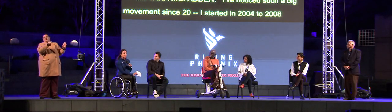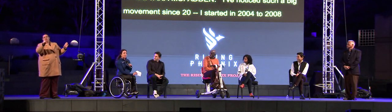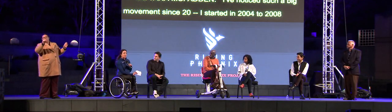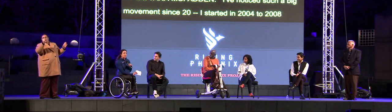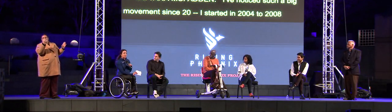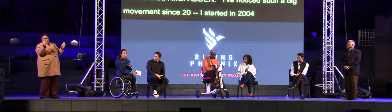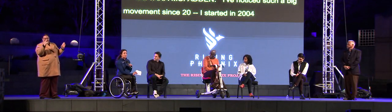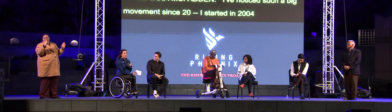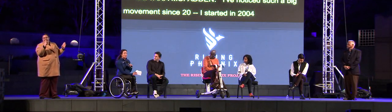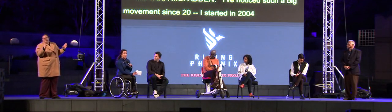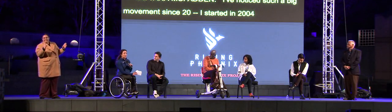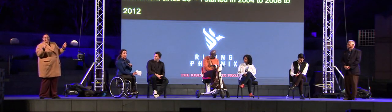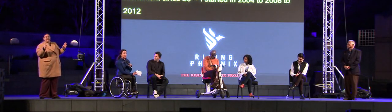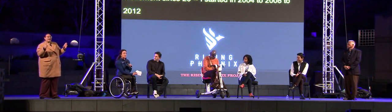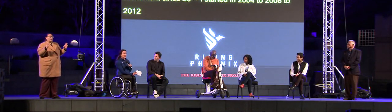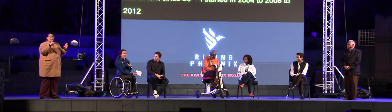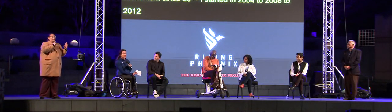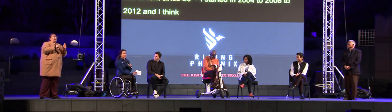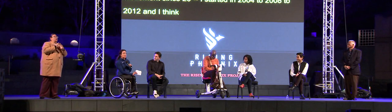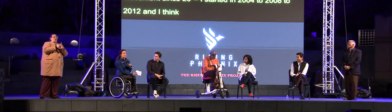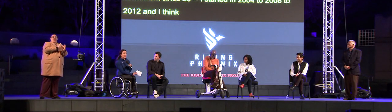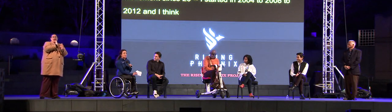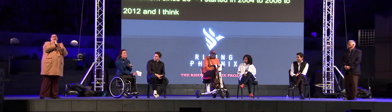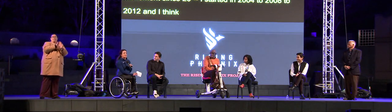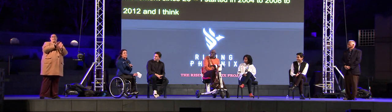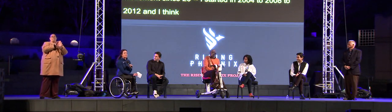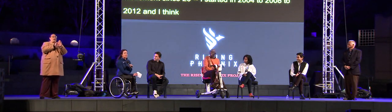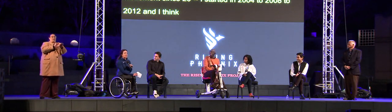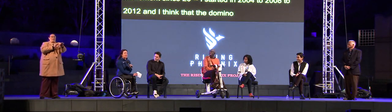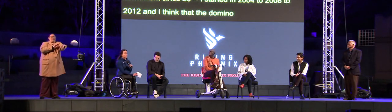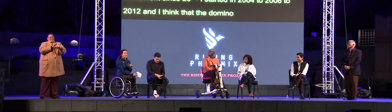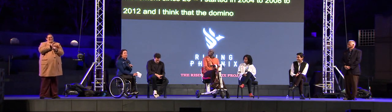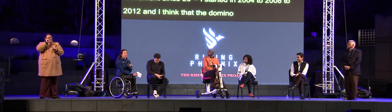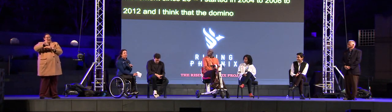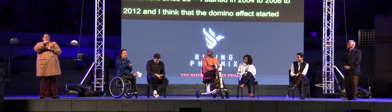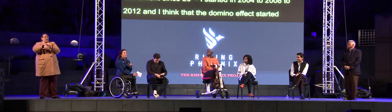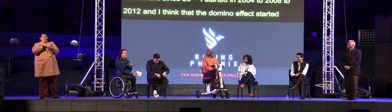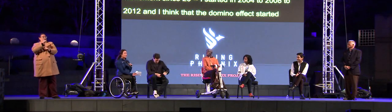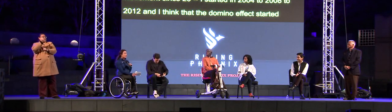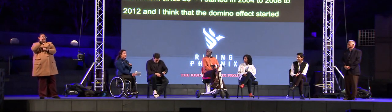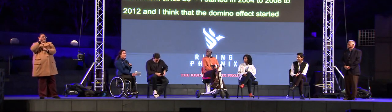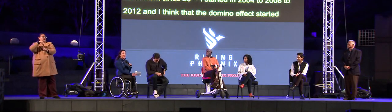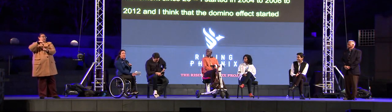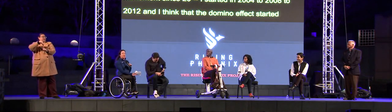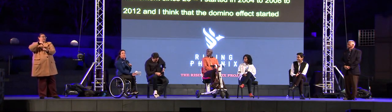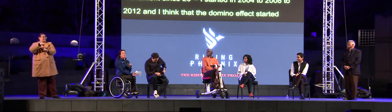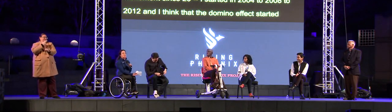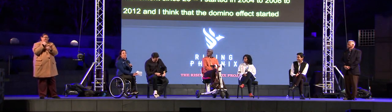and I think the domino effect really started in 2016. And I have a really cute story that I have to share.